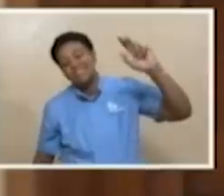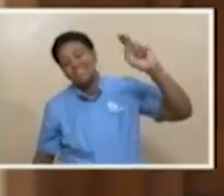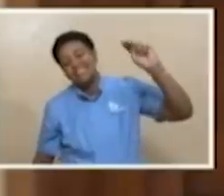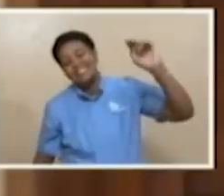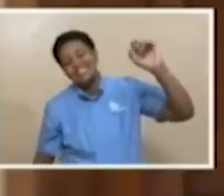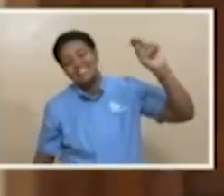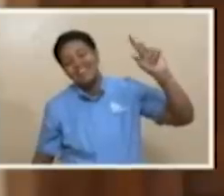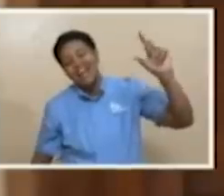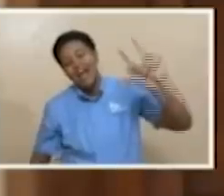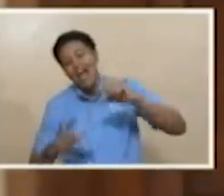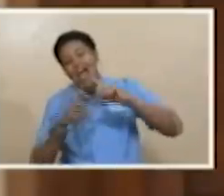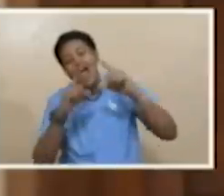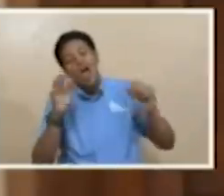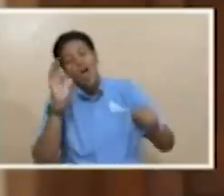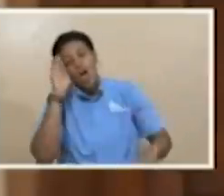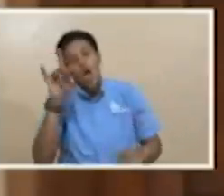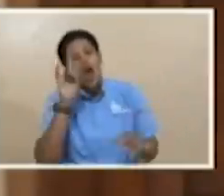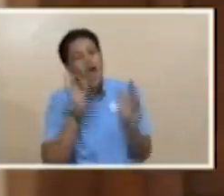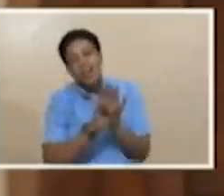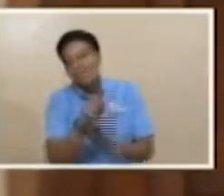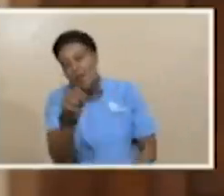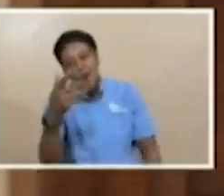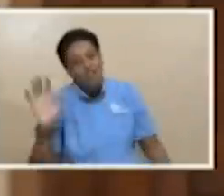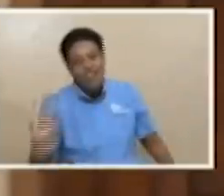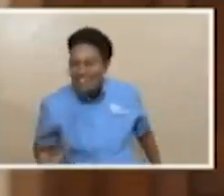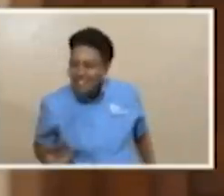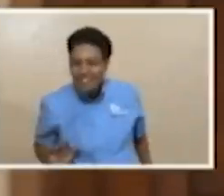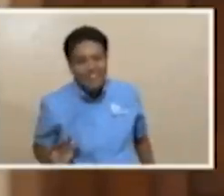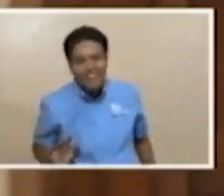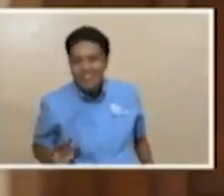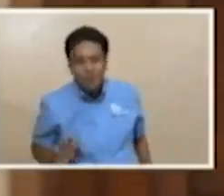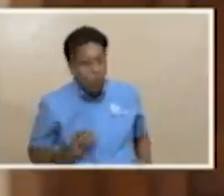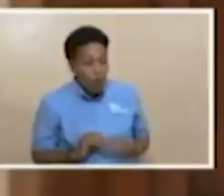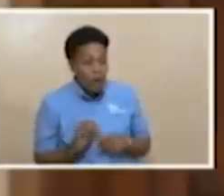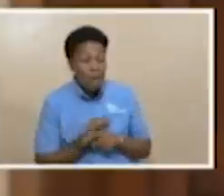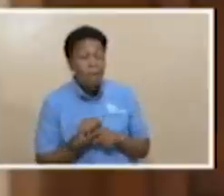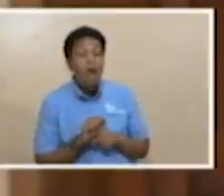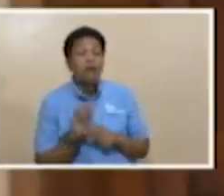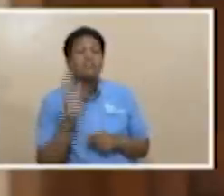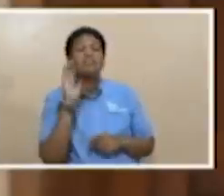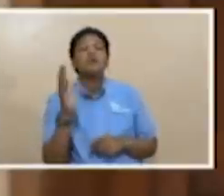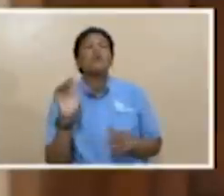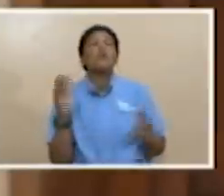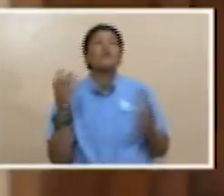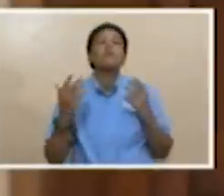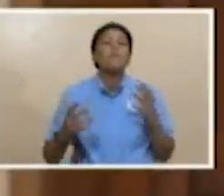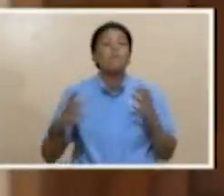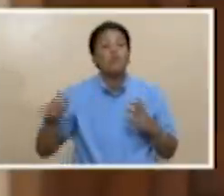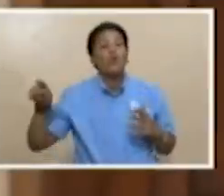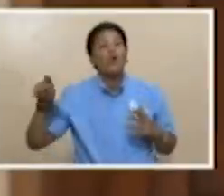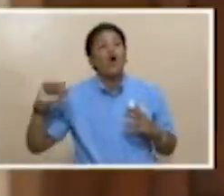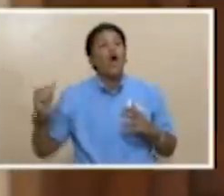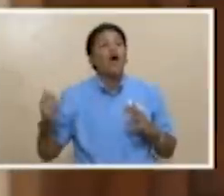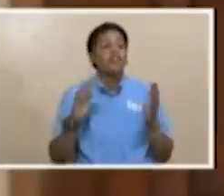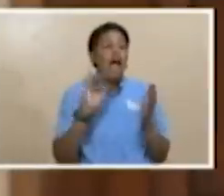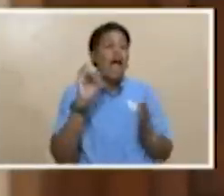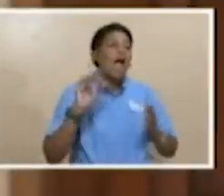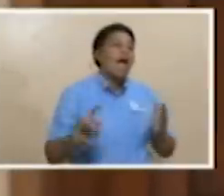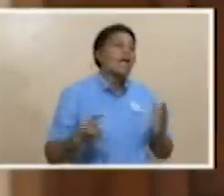will be able to identify you so in practice it will probably those other pieces of identification